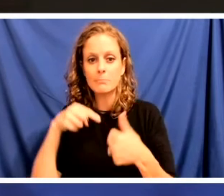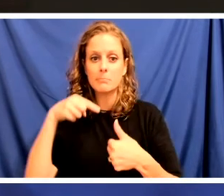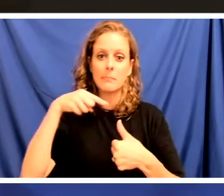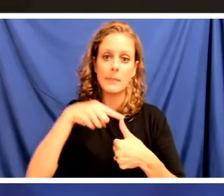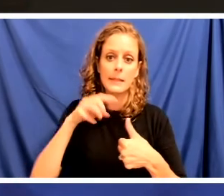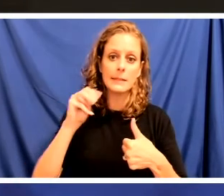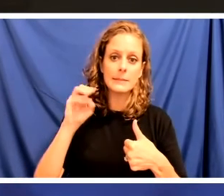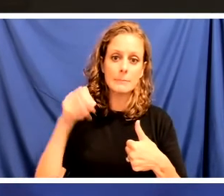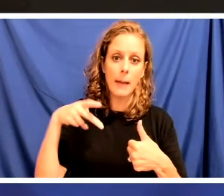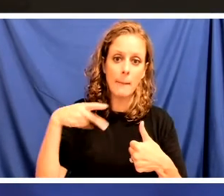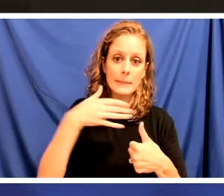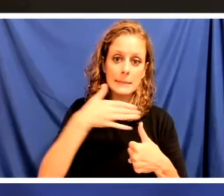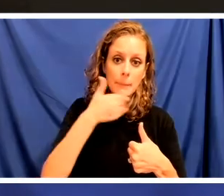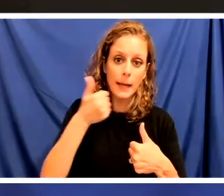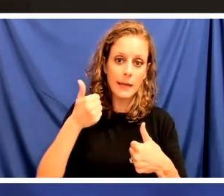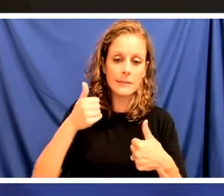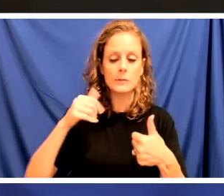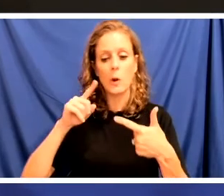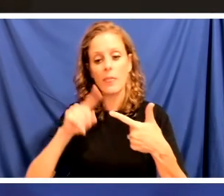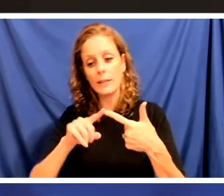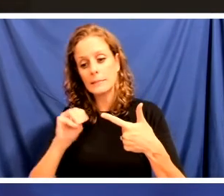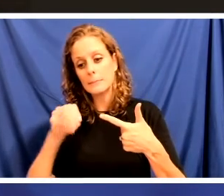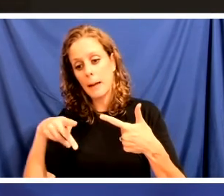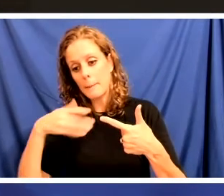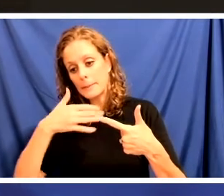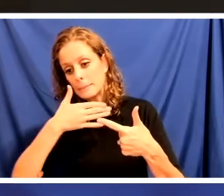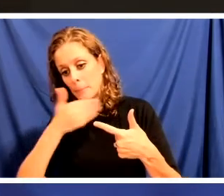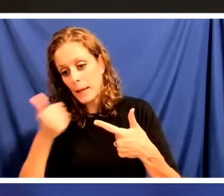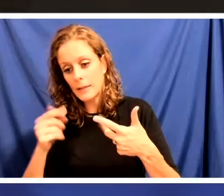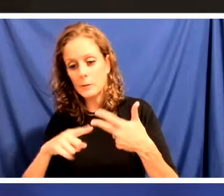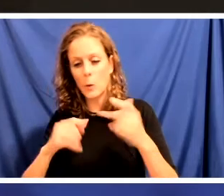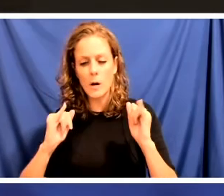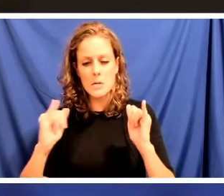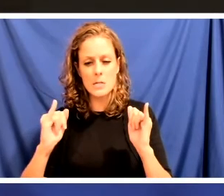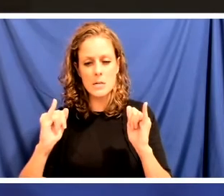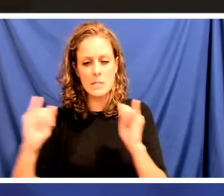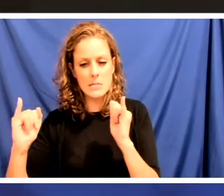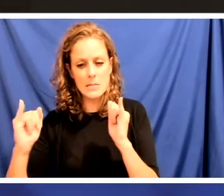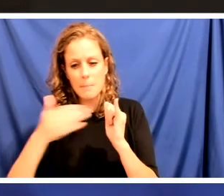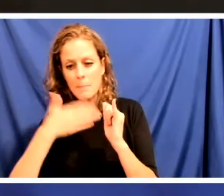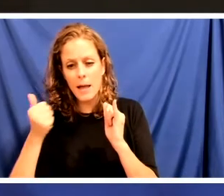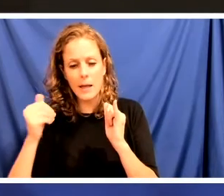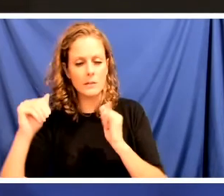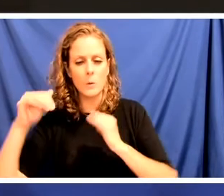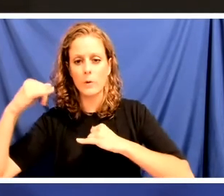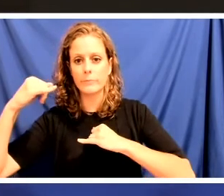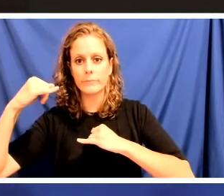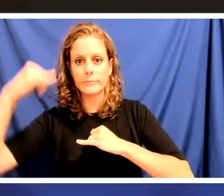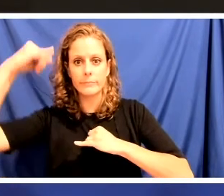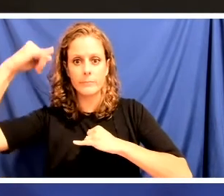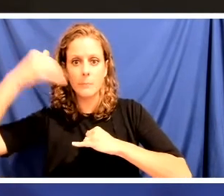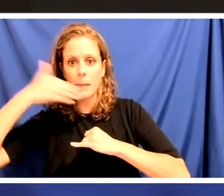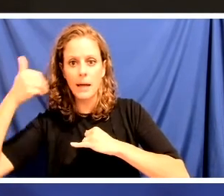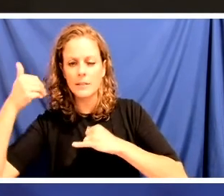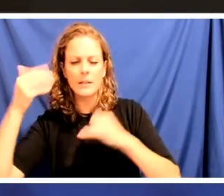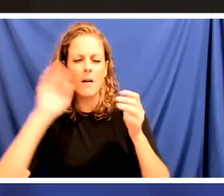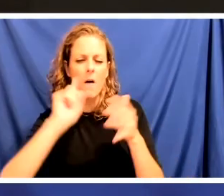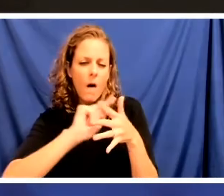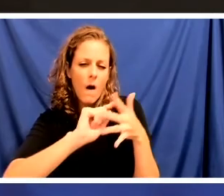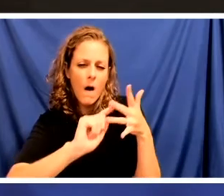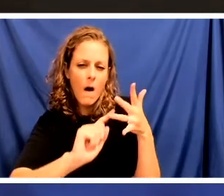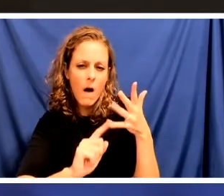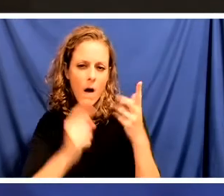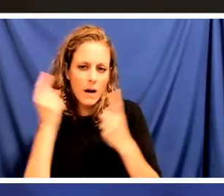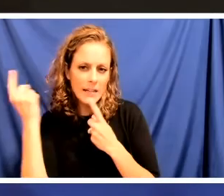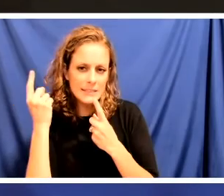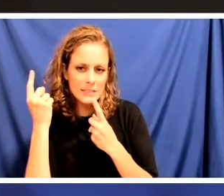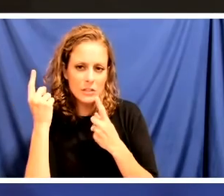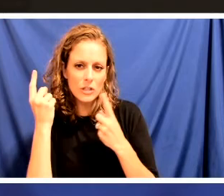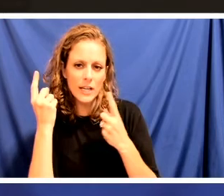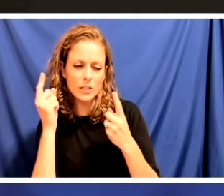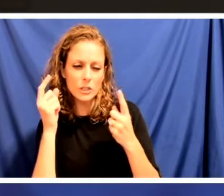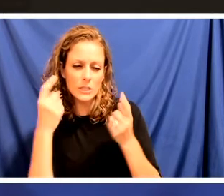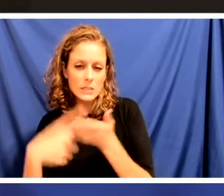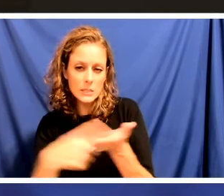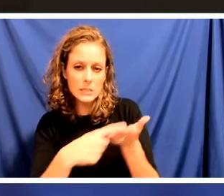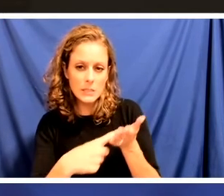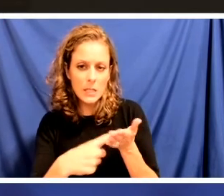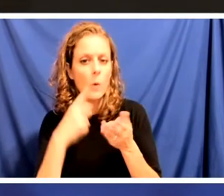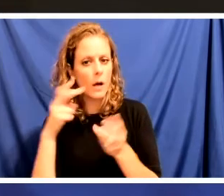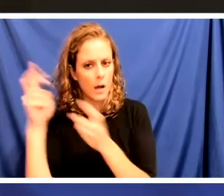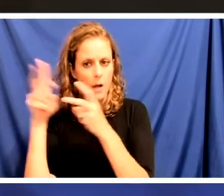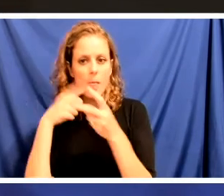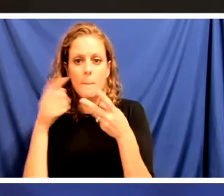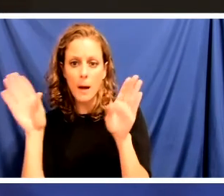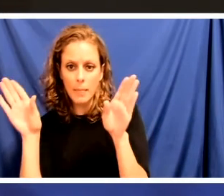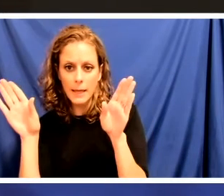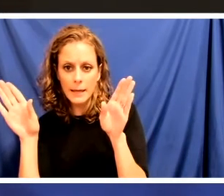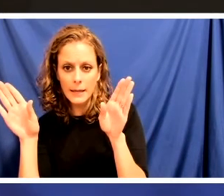SacGov: there's going to be a public record of the supervisors conversation in public, and rightly so, as well as anyone that wants to provide testimony at those hearings.